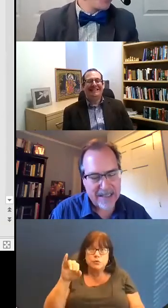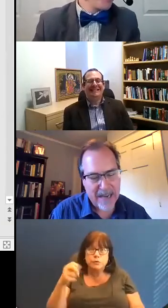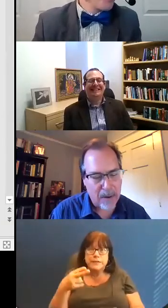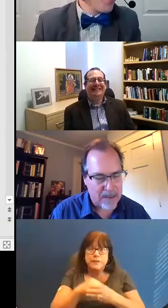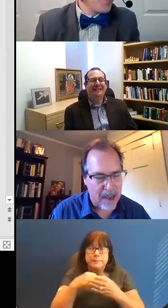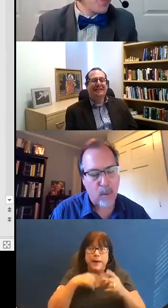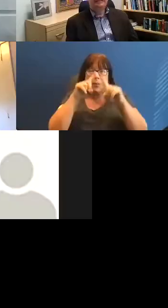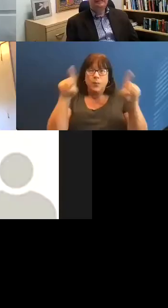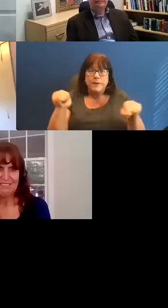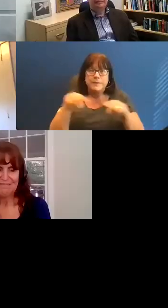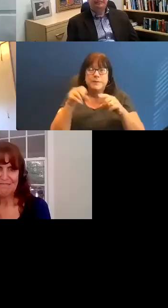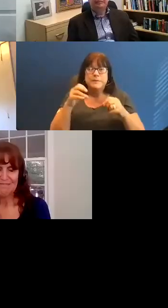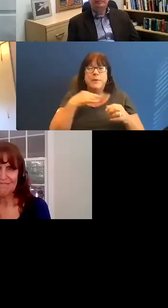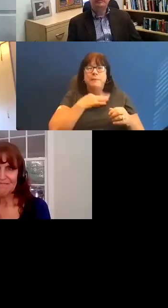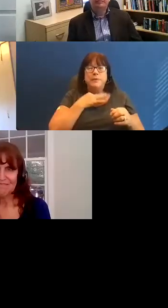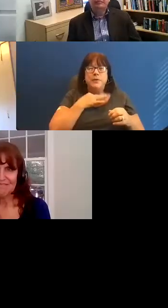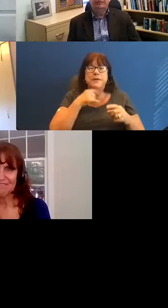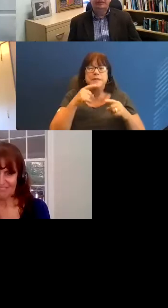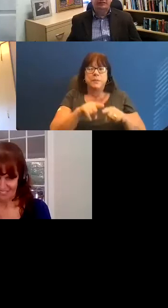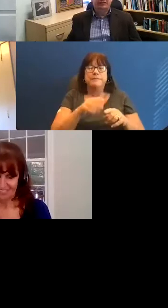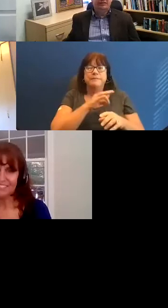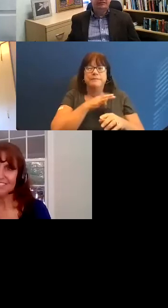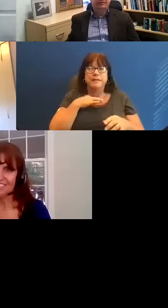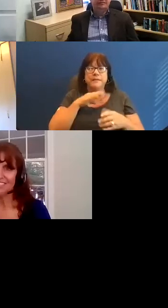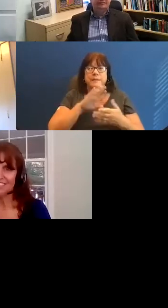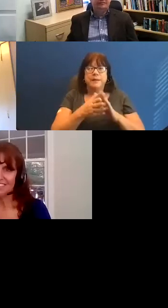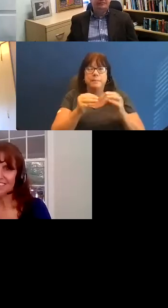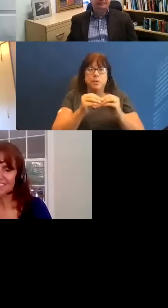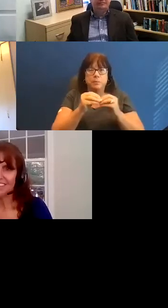time goes on more and more faculty become aware of what we are, so I'm always curious. How many